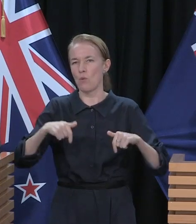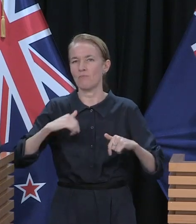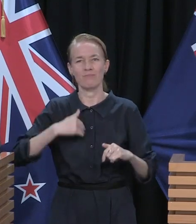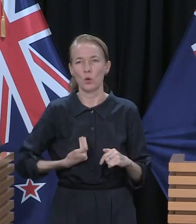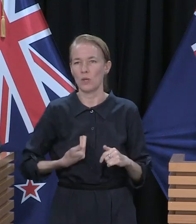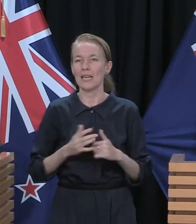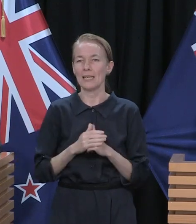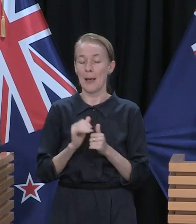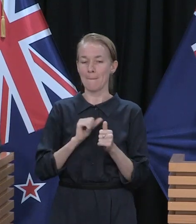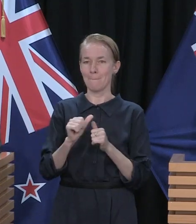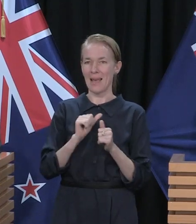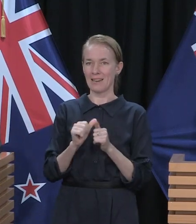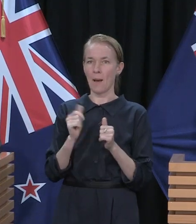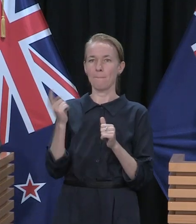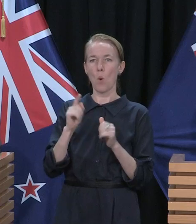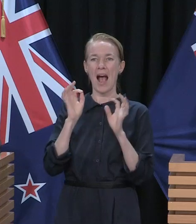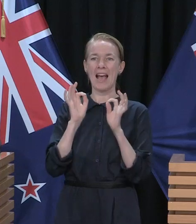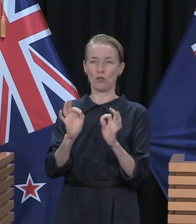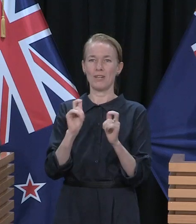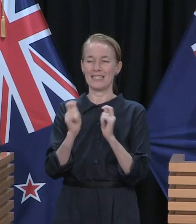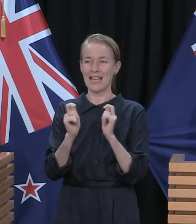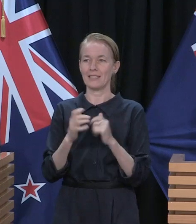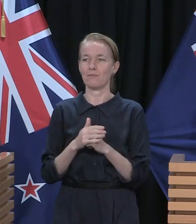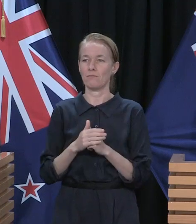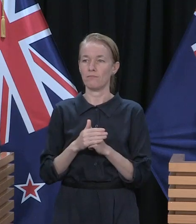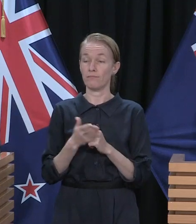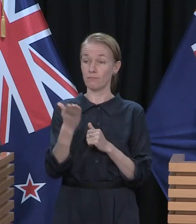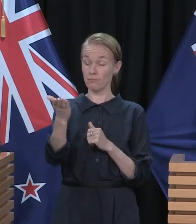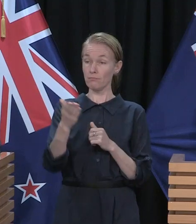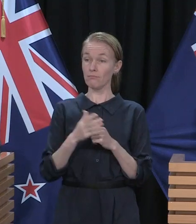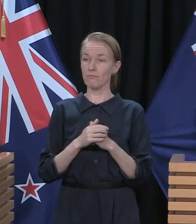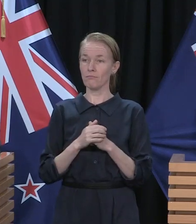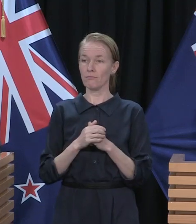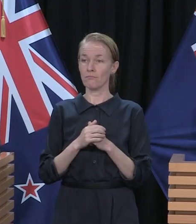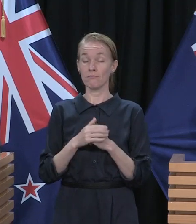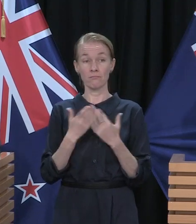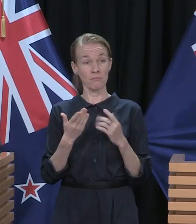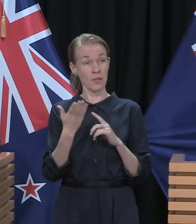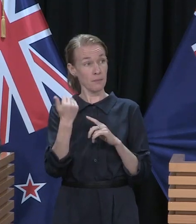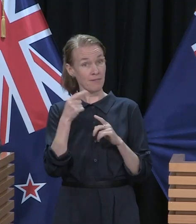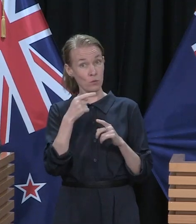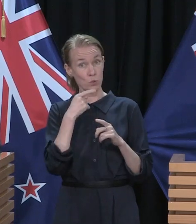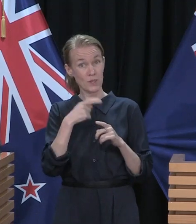Just on what you were saying before, just to clarify, you said that hotel